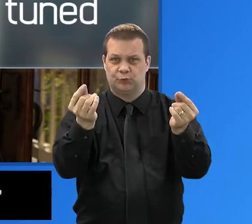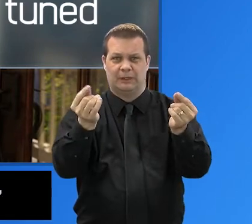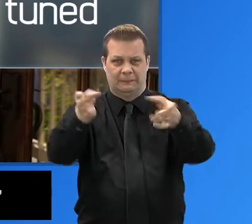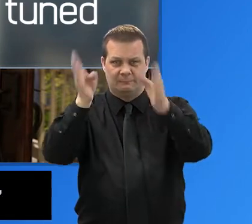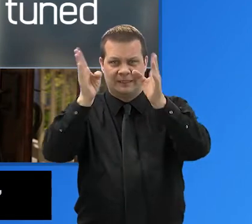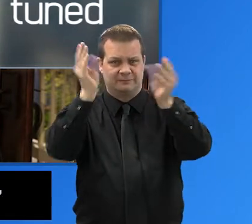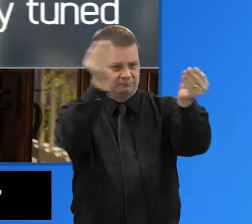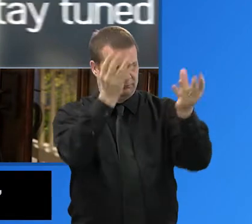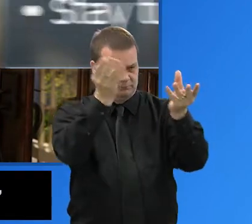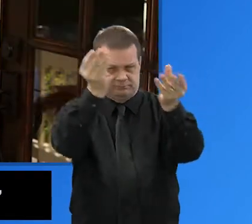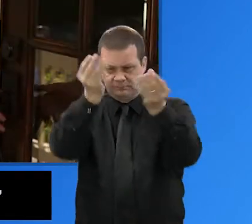and your family.